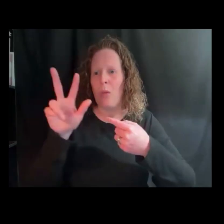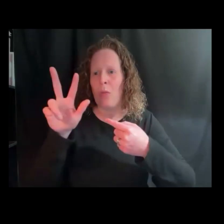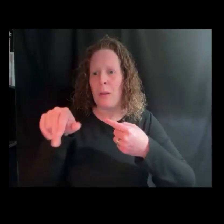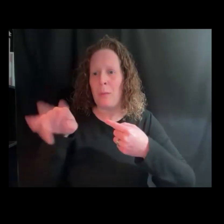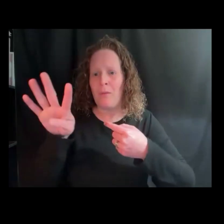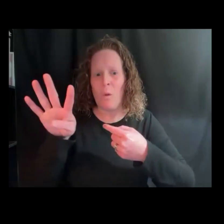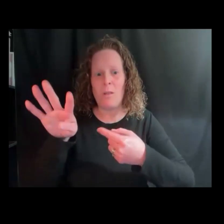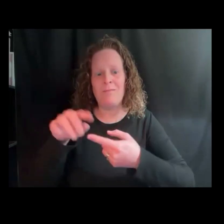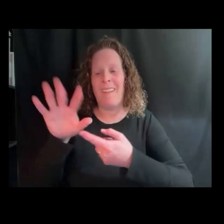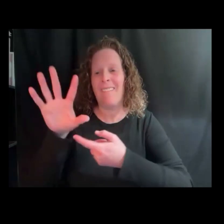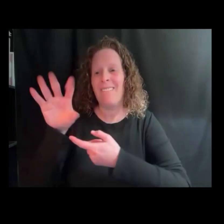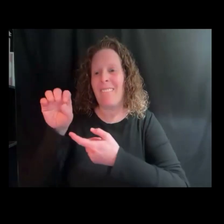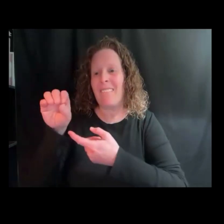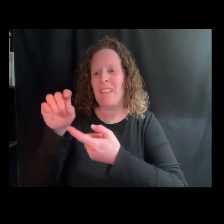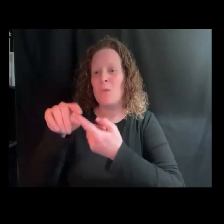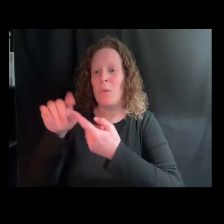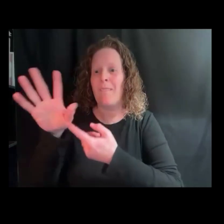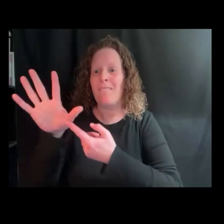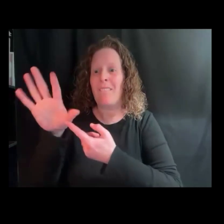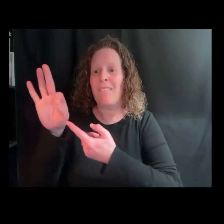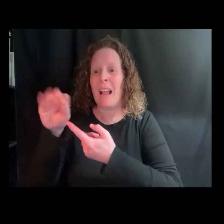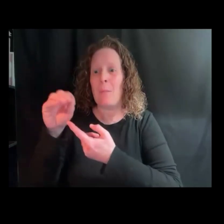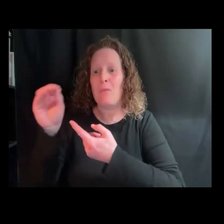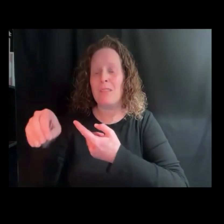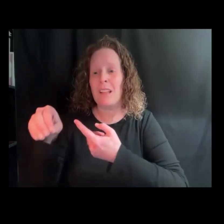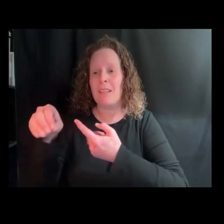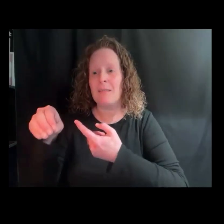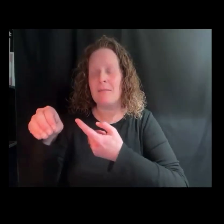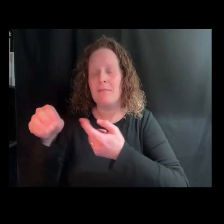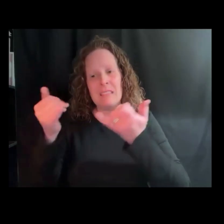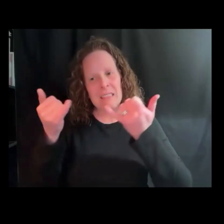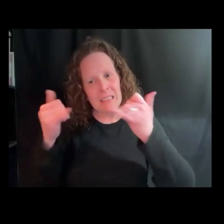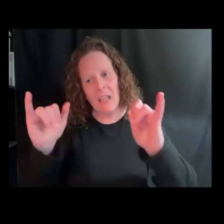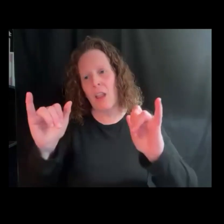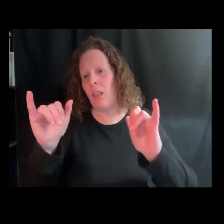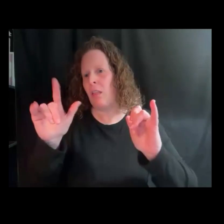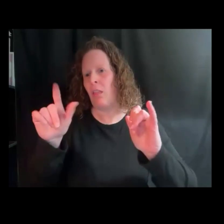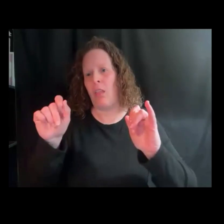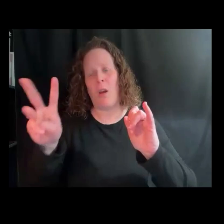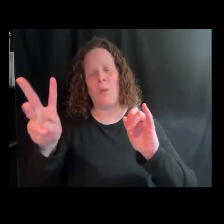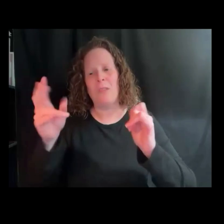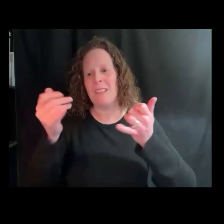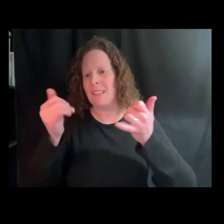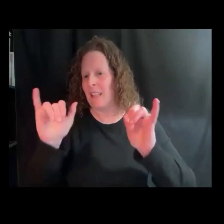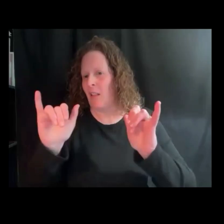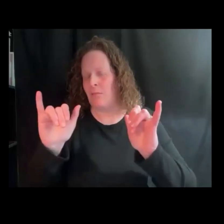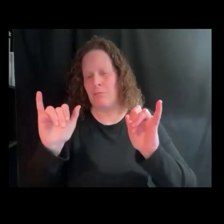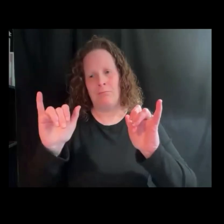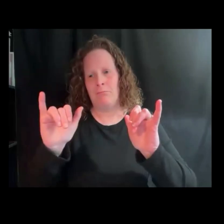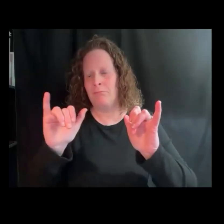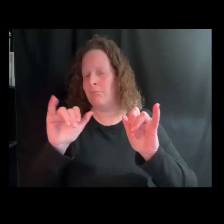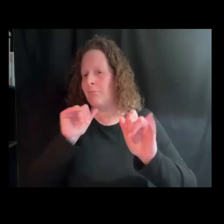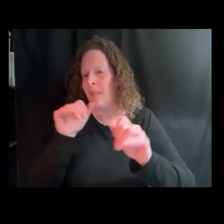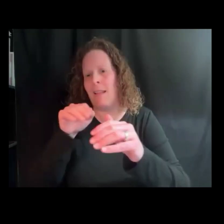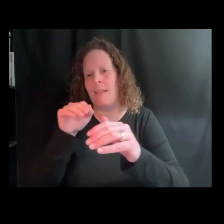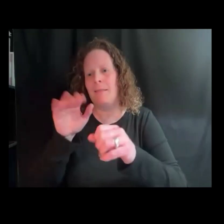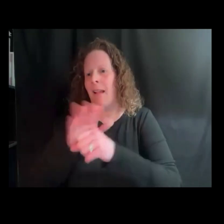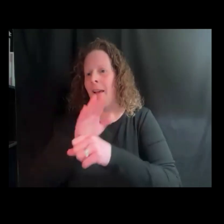yellow bar you've got 3.0 to 3.4. That's fifty to sixty percent. That's not